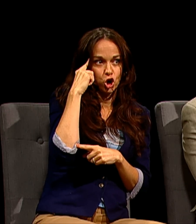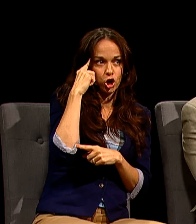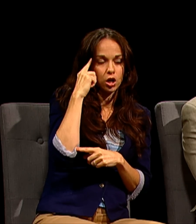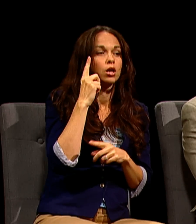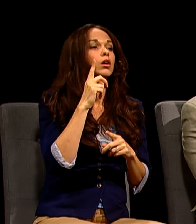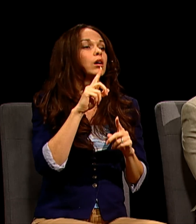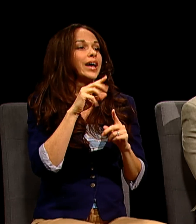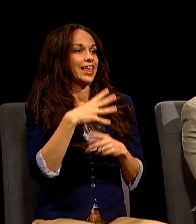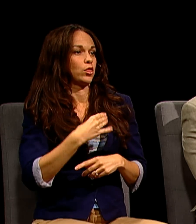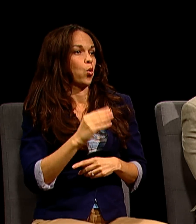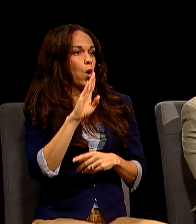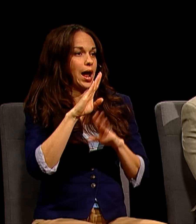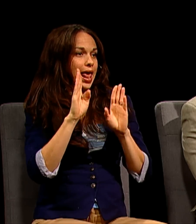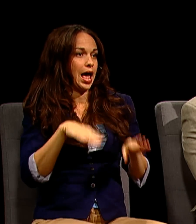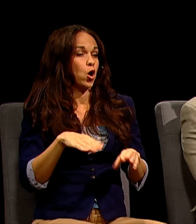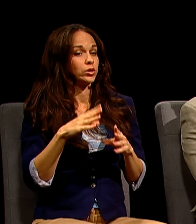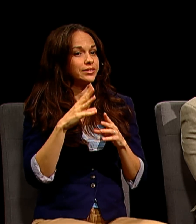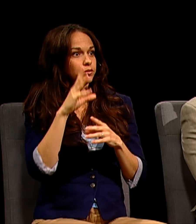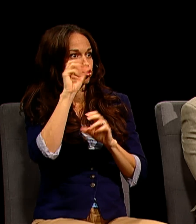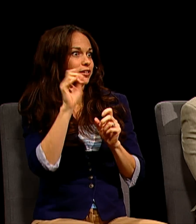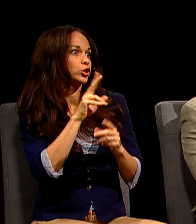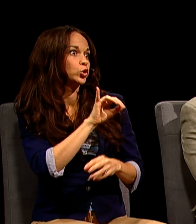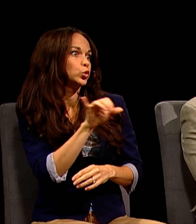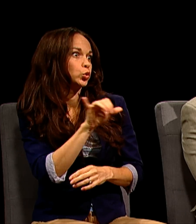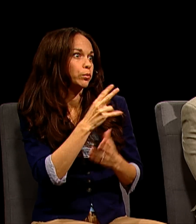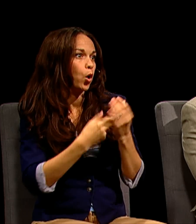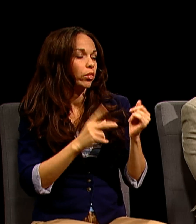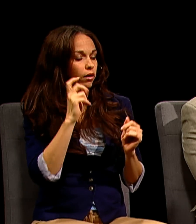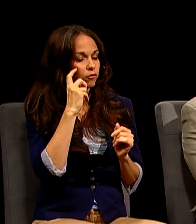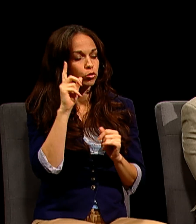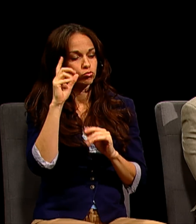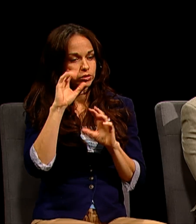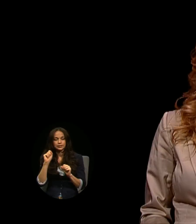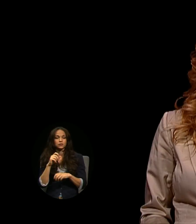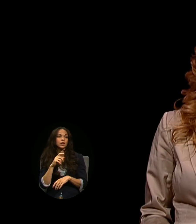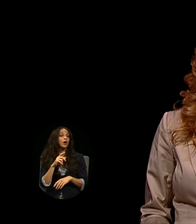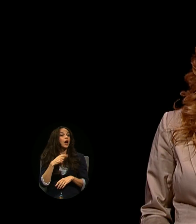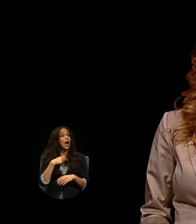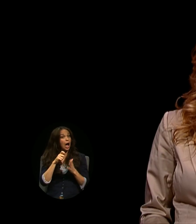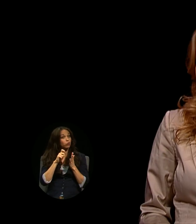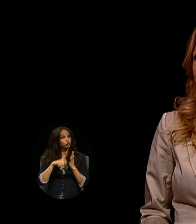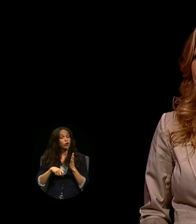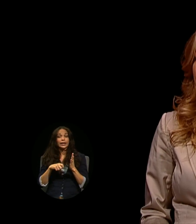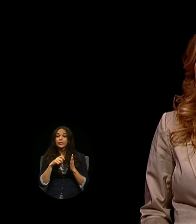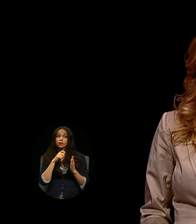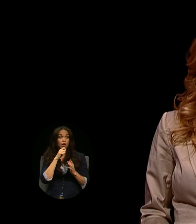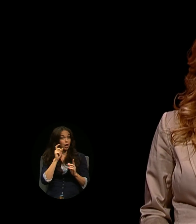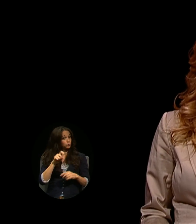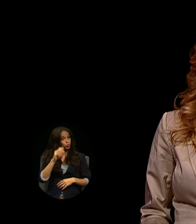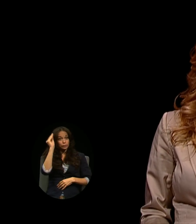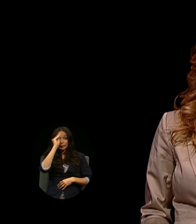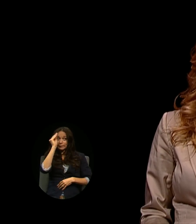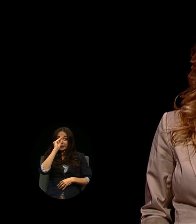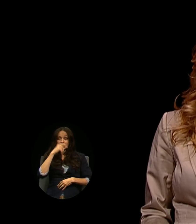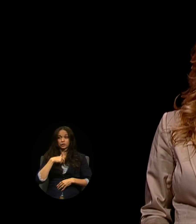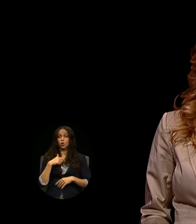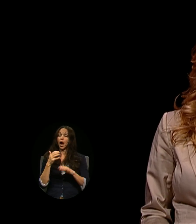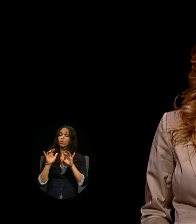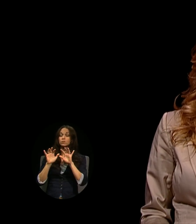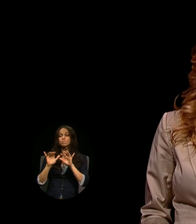I was writing news back then. It was not supposed to be an opinion, did not intend it to be an opinion. I would write some story about him and then the same